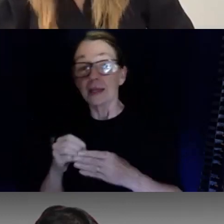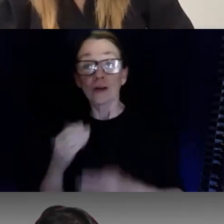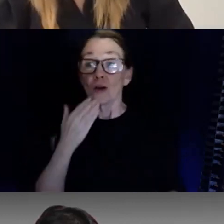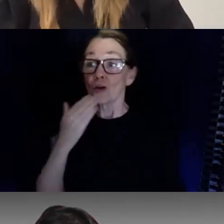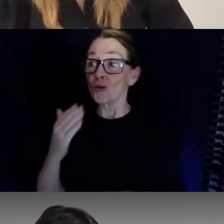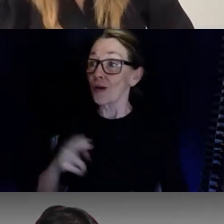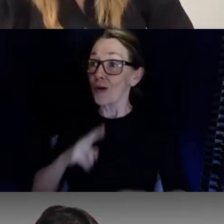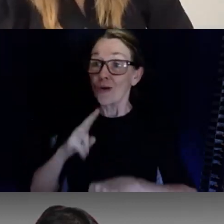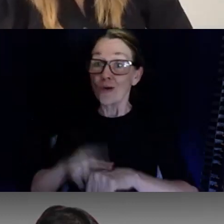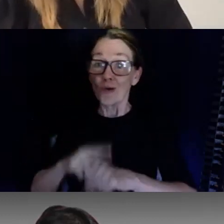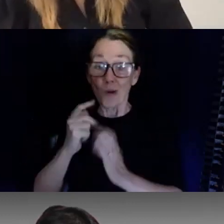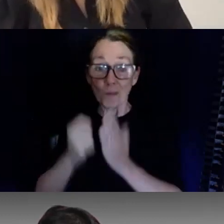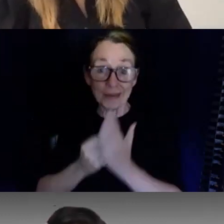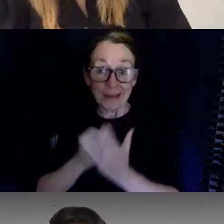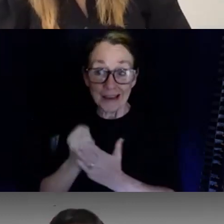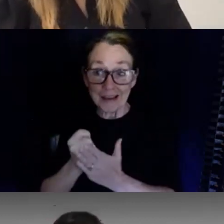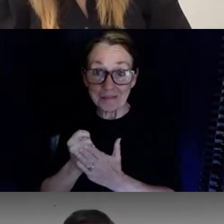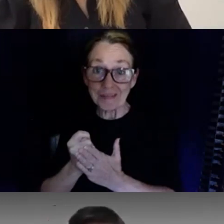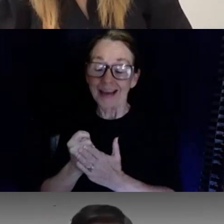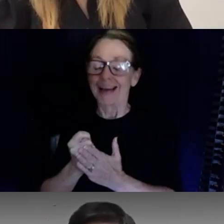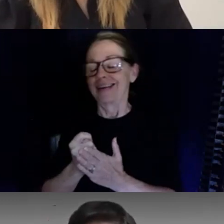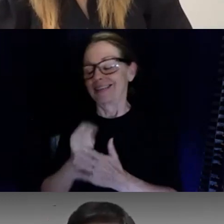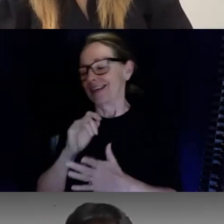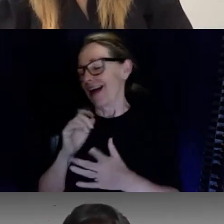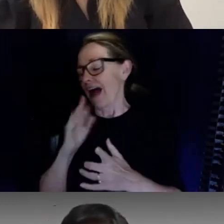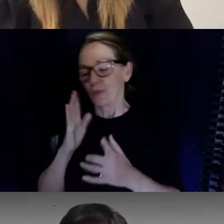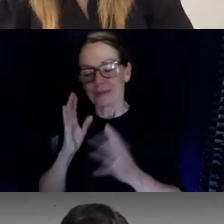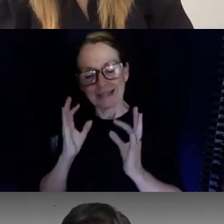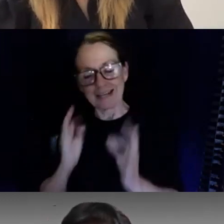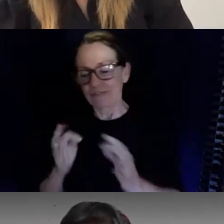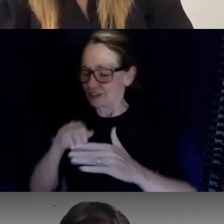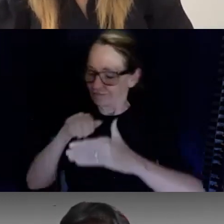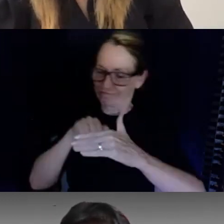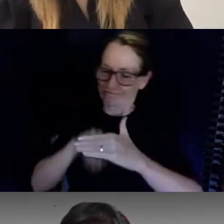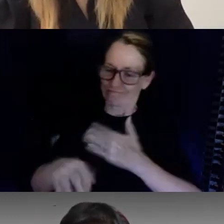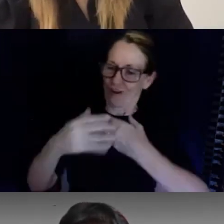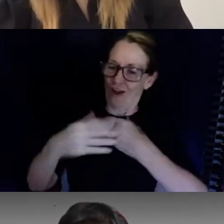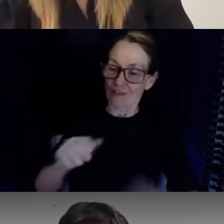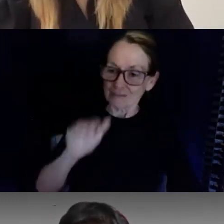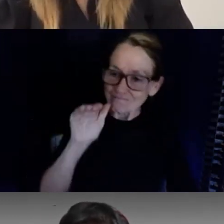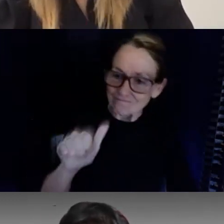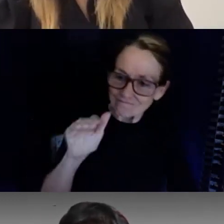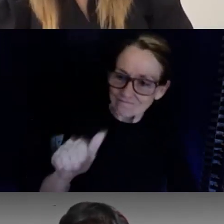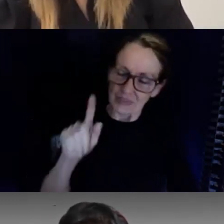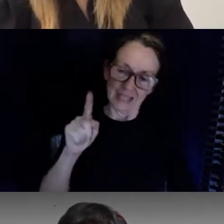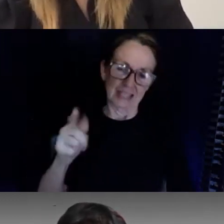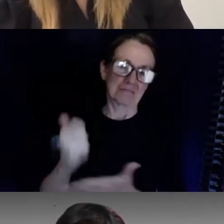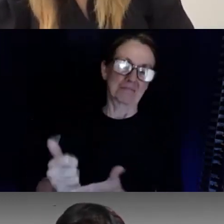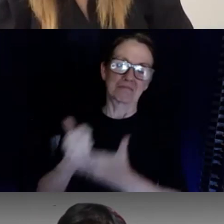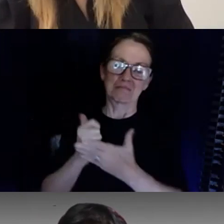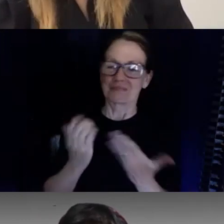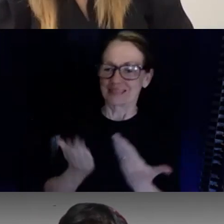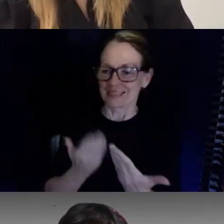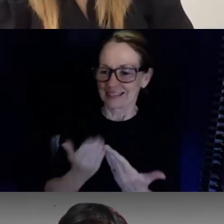AND HE WOULD BE ONE OF THEM.